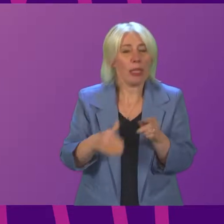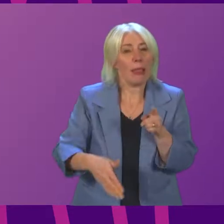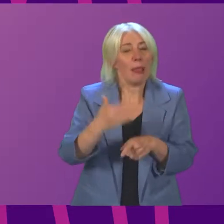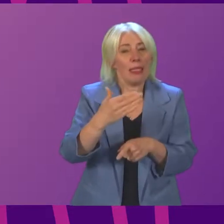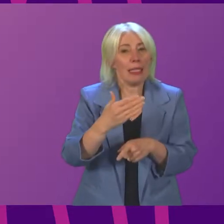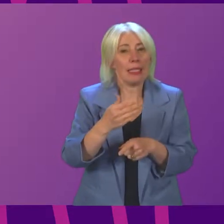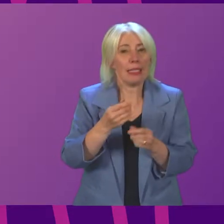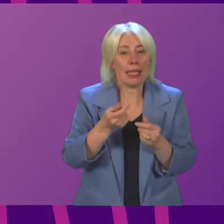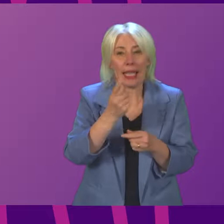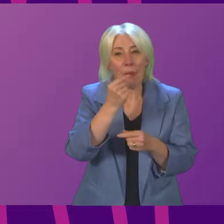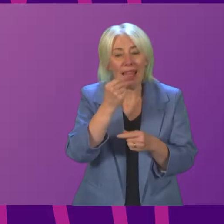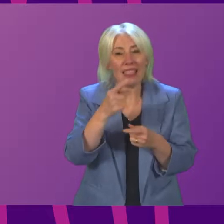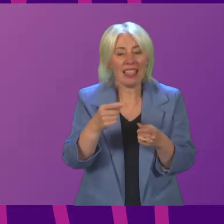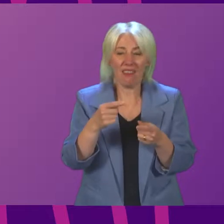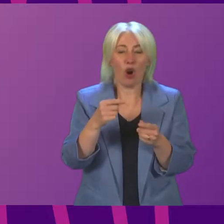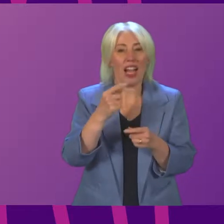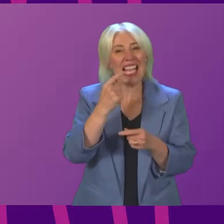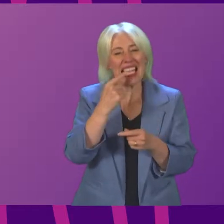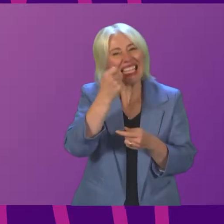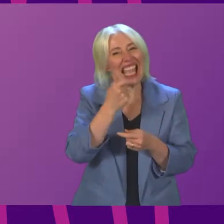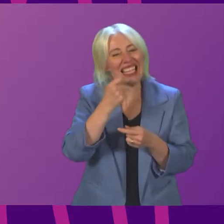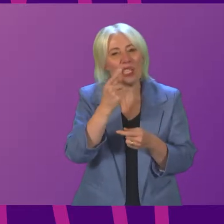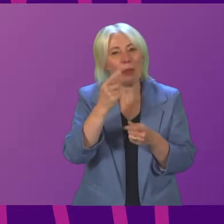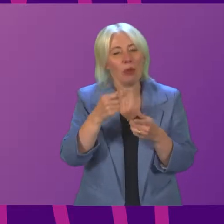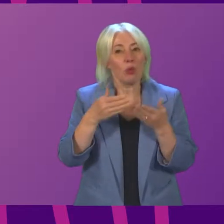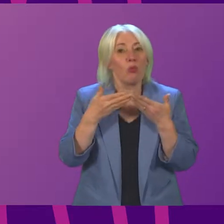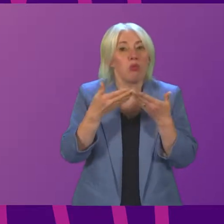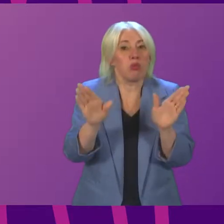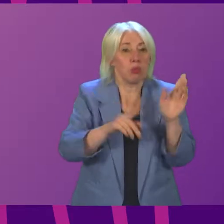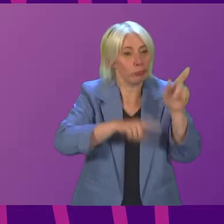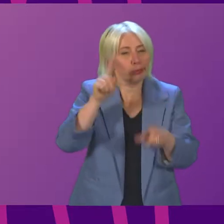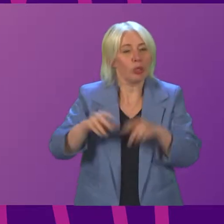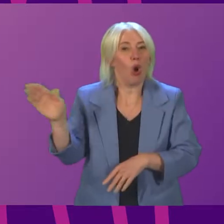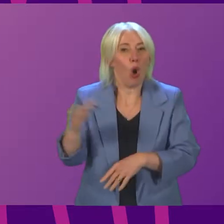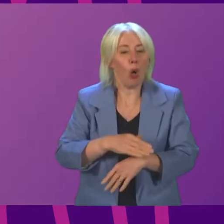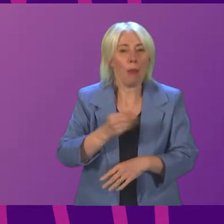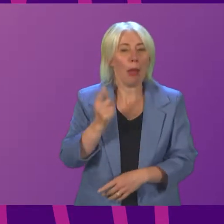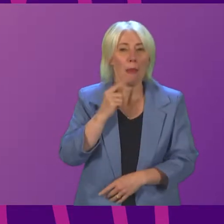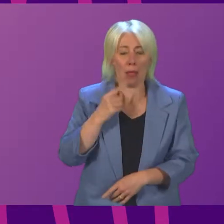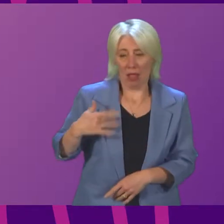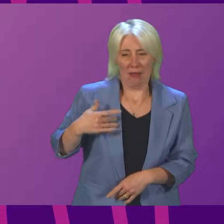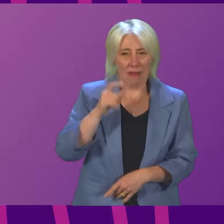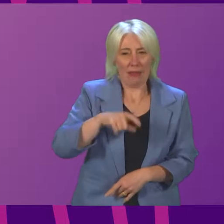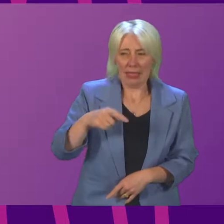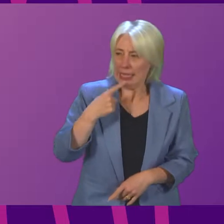to provide as wide a range of treatments as usual. I am receiving an increasing number of complaints from constituents that they cannot receive a certain treatment on the NHS without an